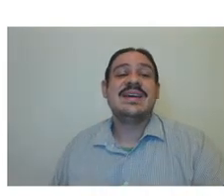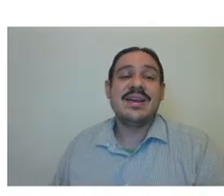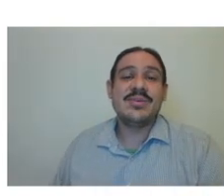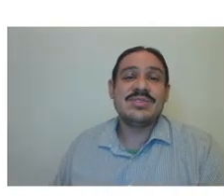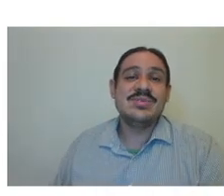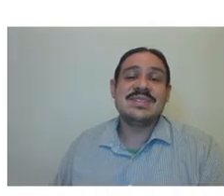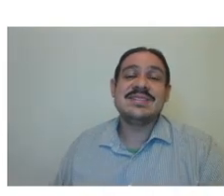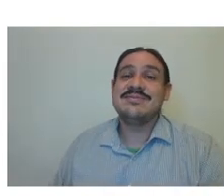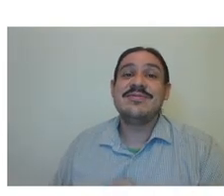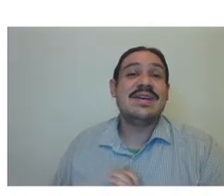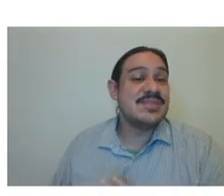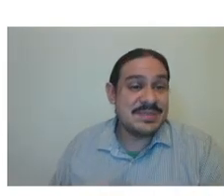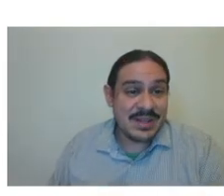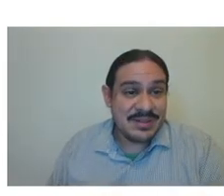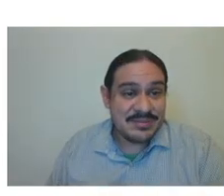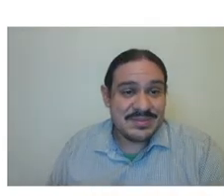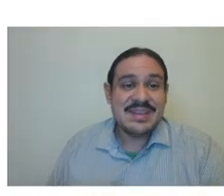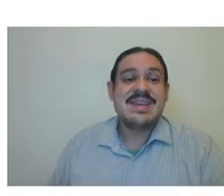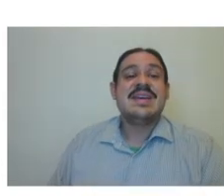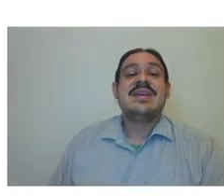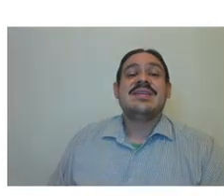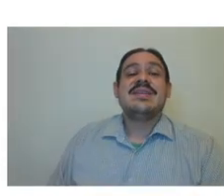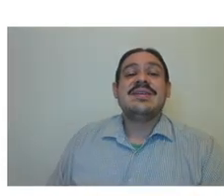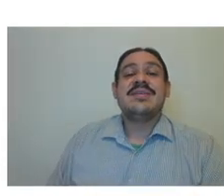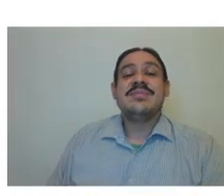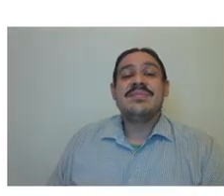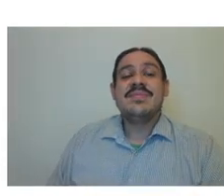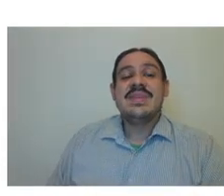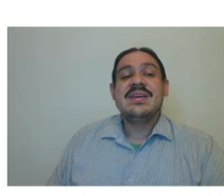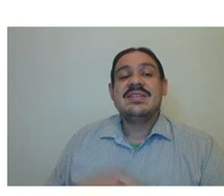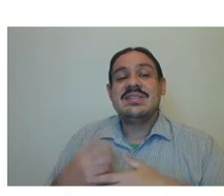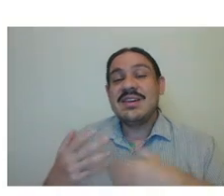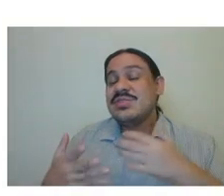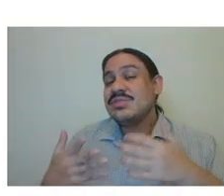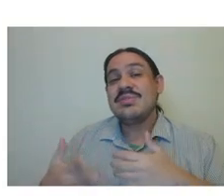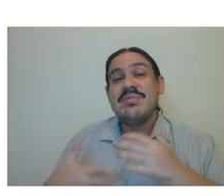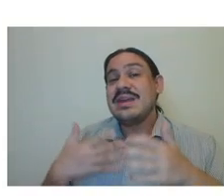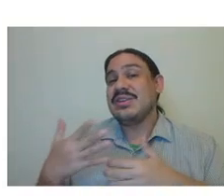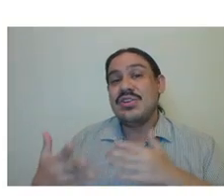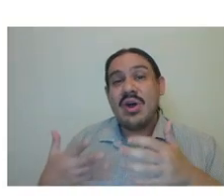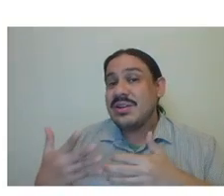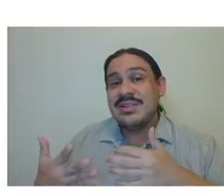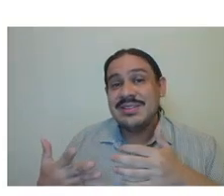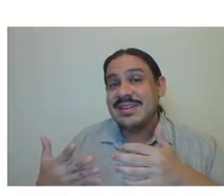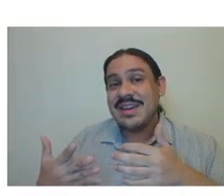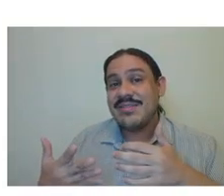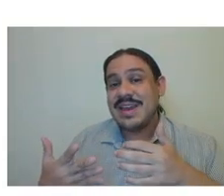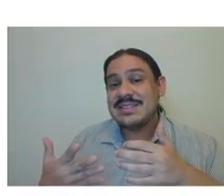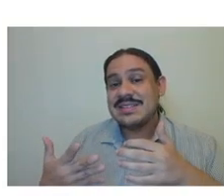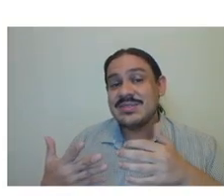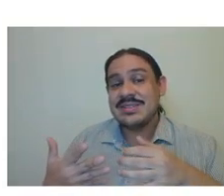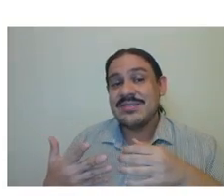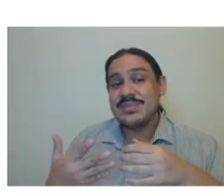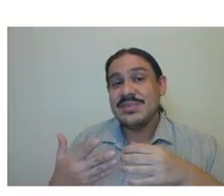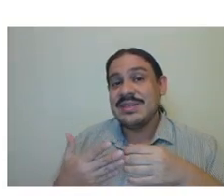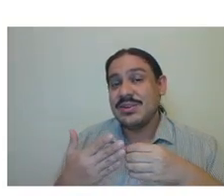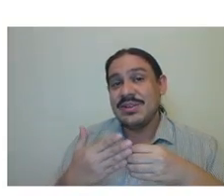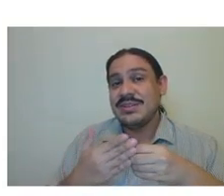early in their lives if their parents don't realize that they're deaf but they should get input in the sign language this is